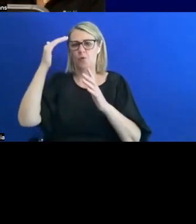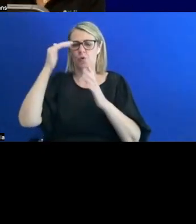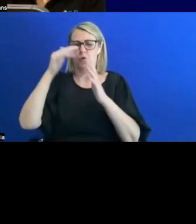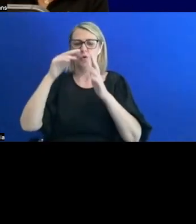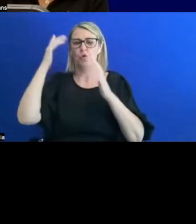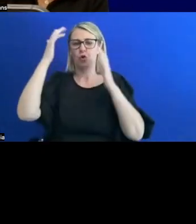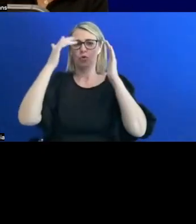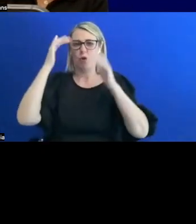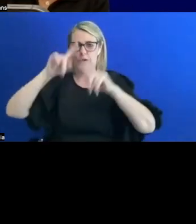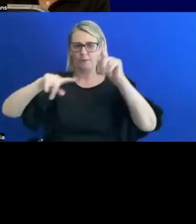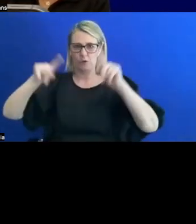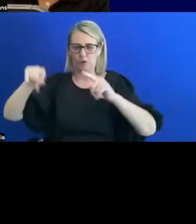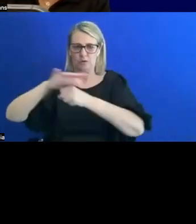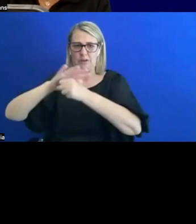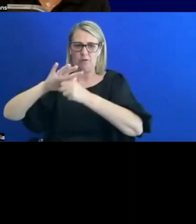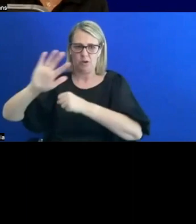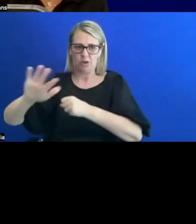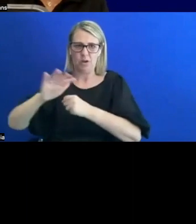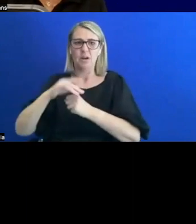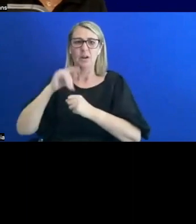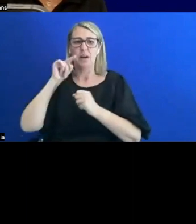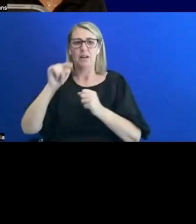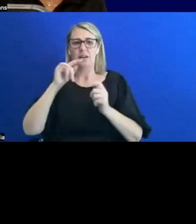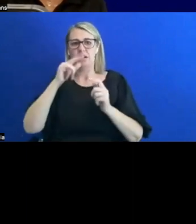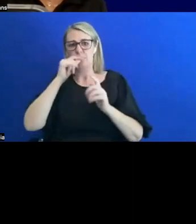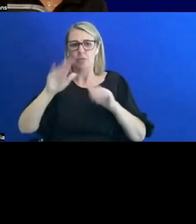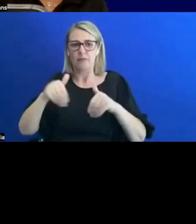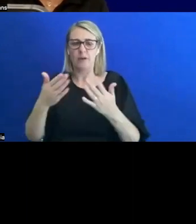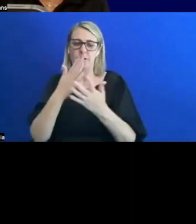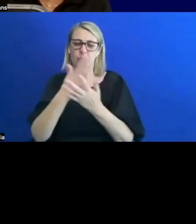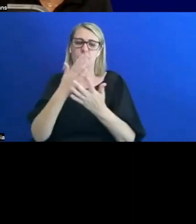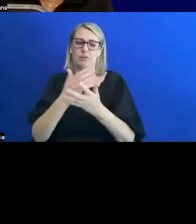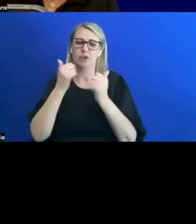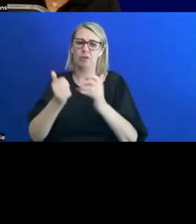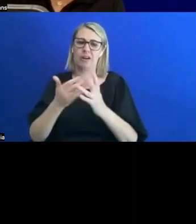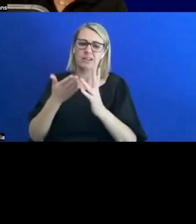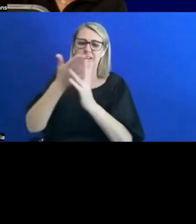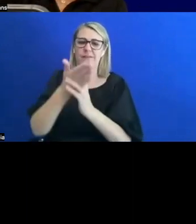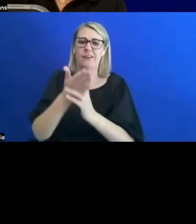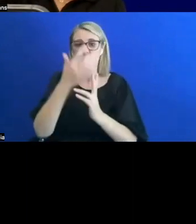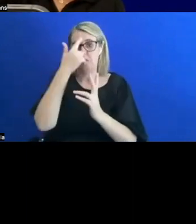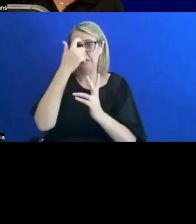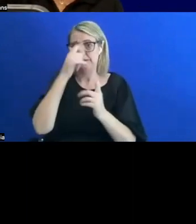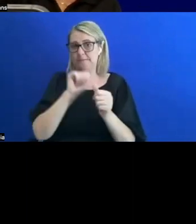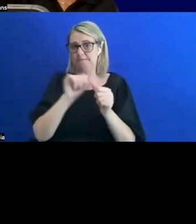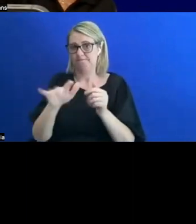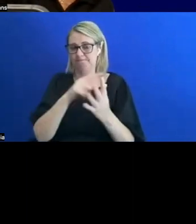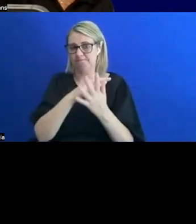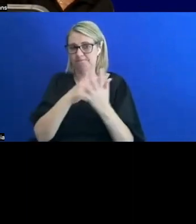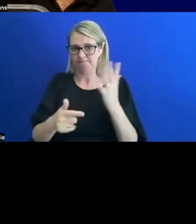responder strategies and provides great intervention ideas. The under-responder